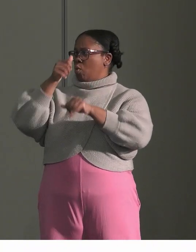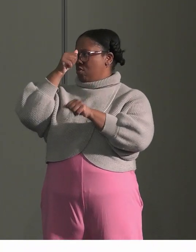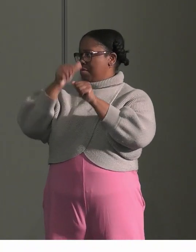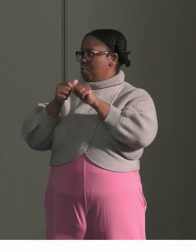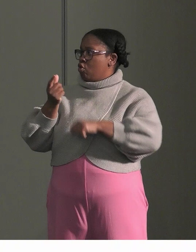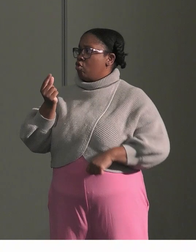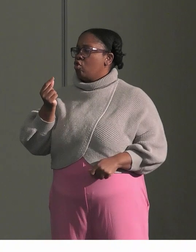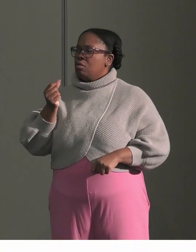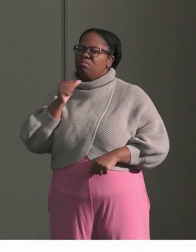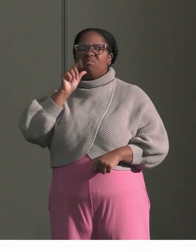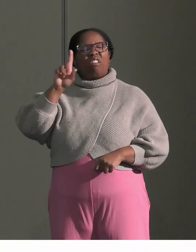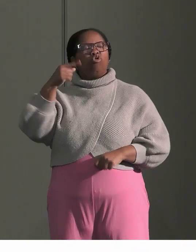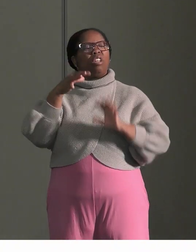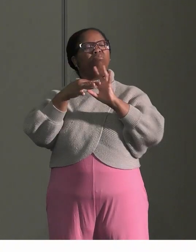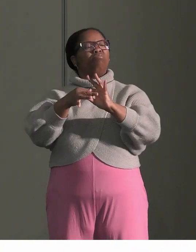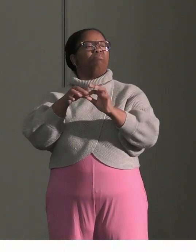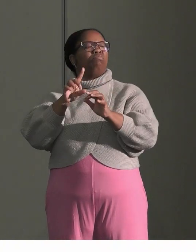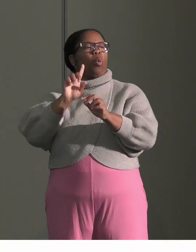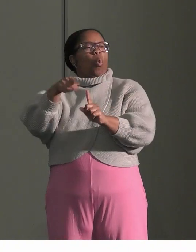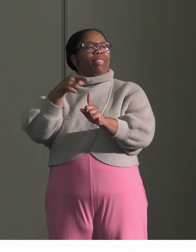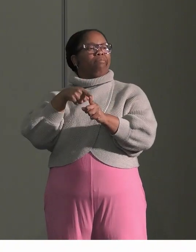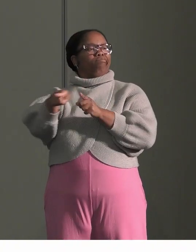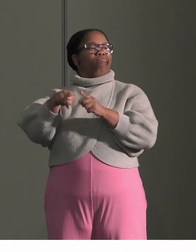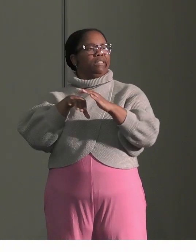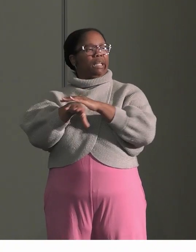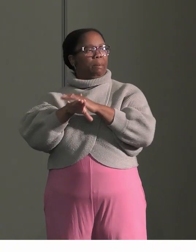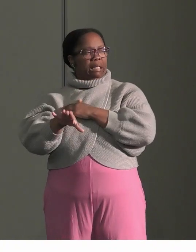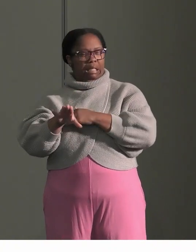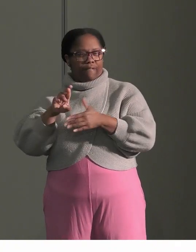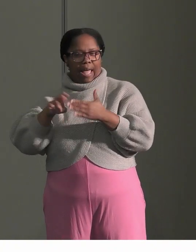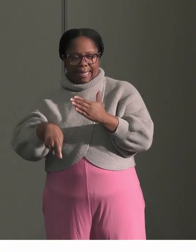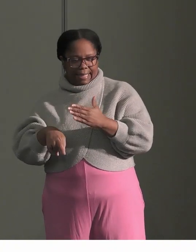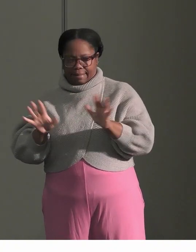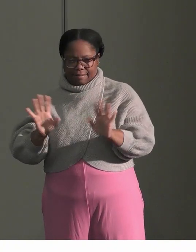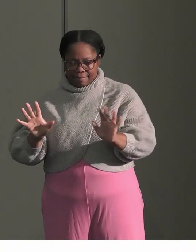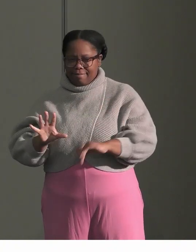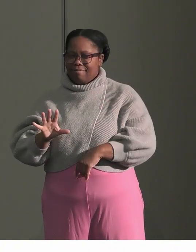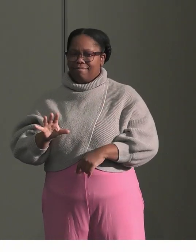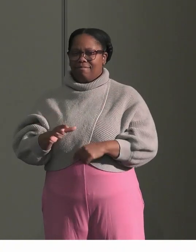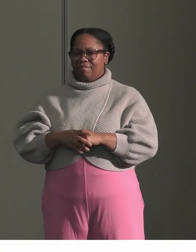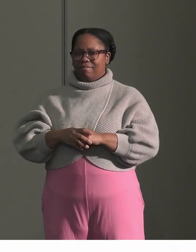more than just accessibility findings. You can't truly decouple those things